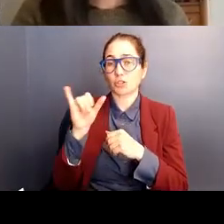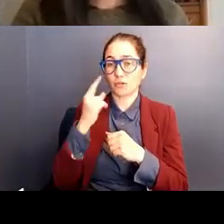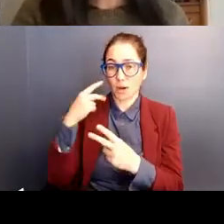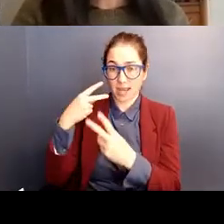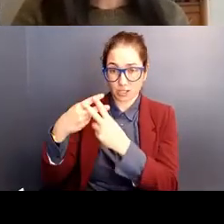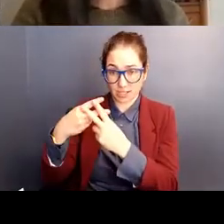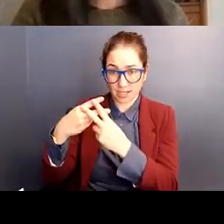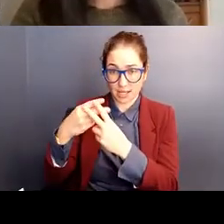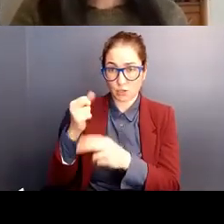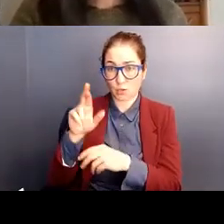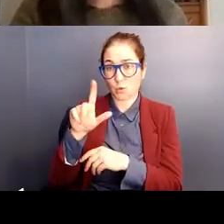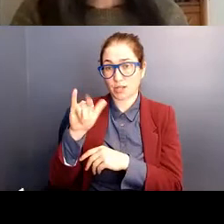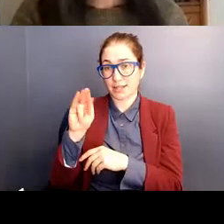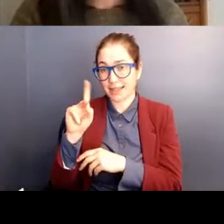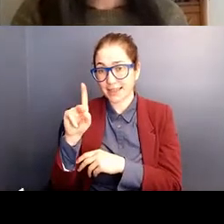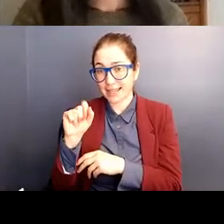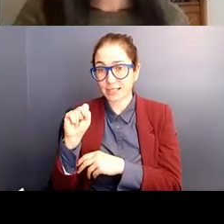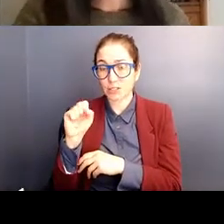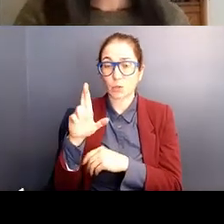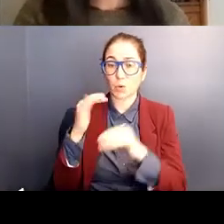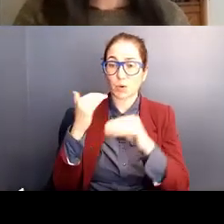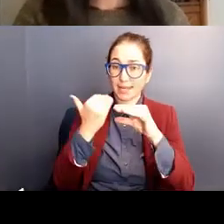we use links or even email addresses, if we have multiple